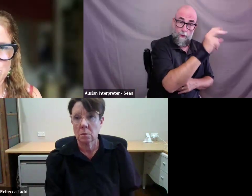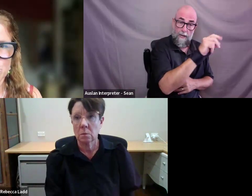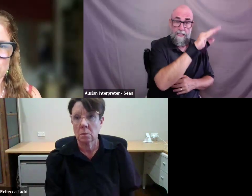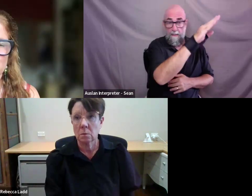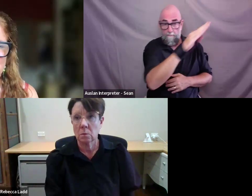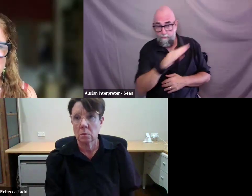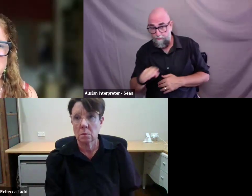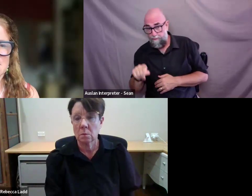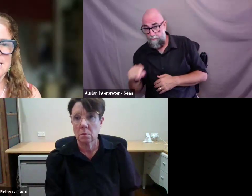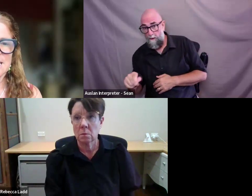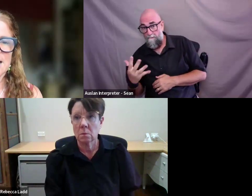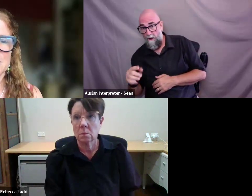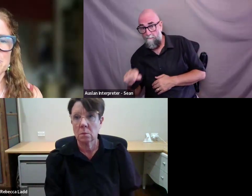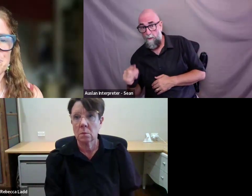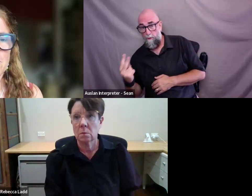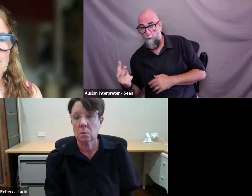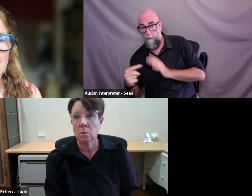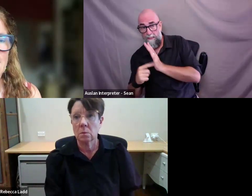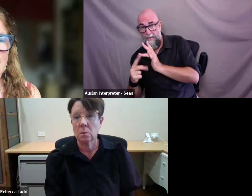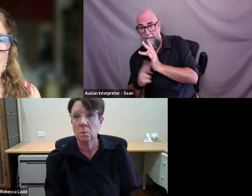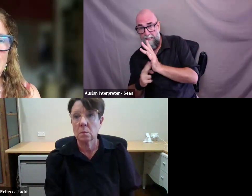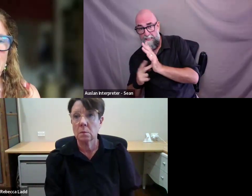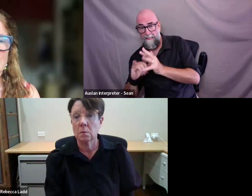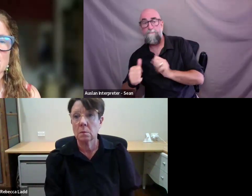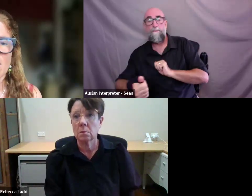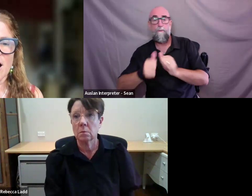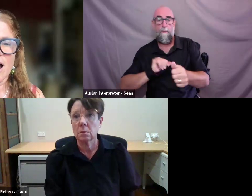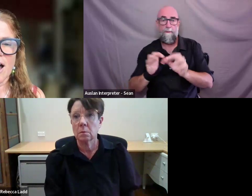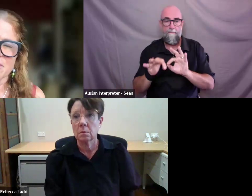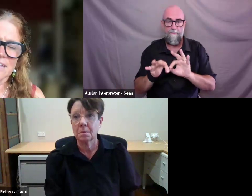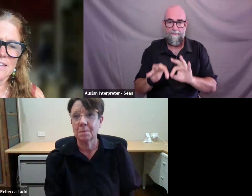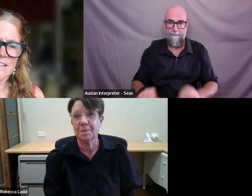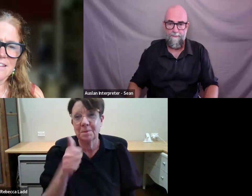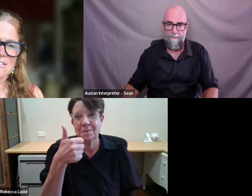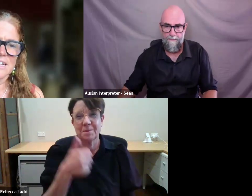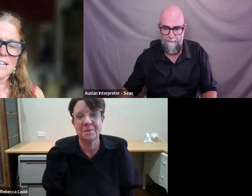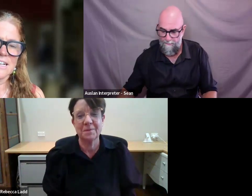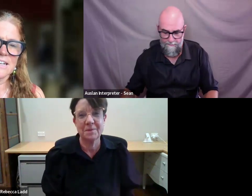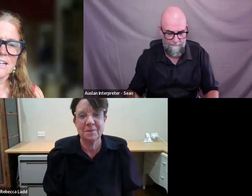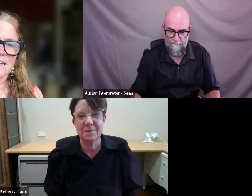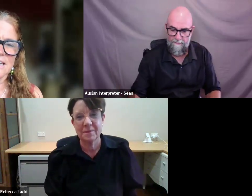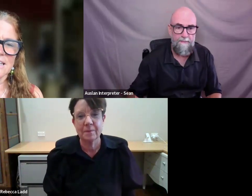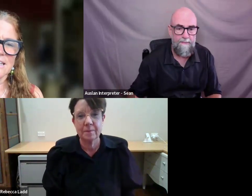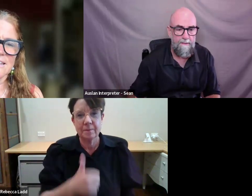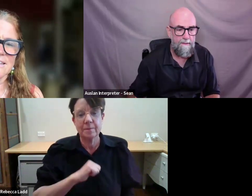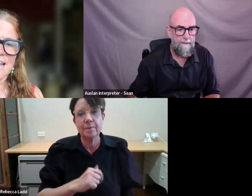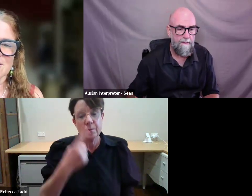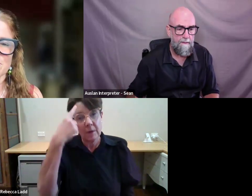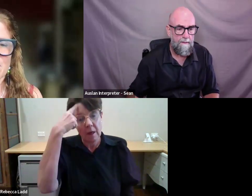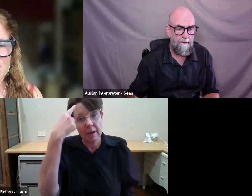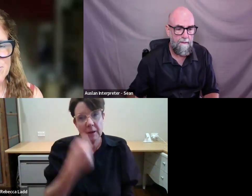just in terms of how we think about the enormity of this problem. So,